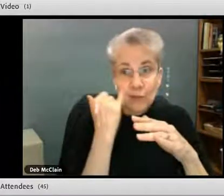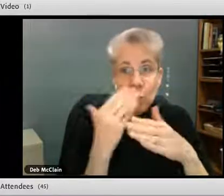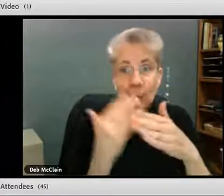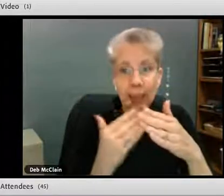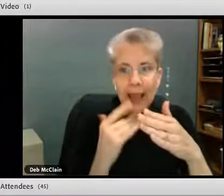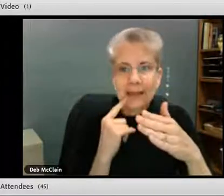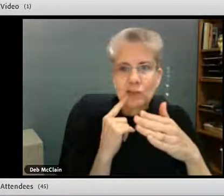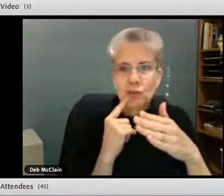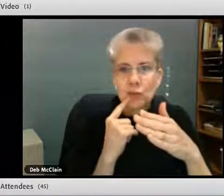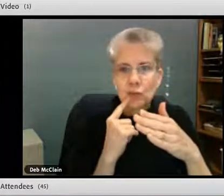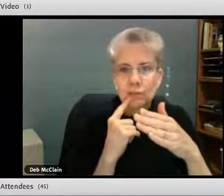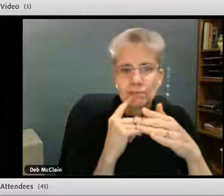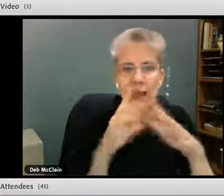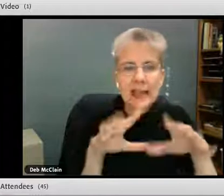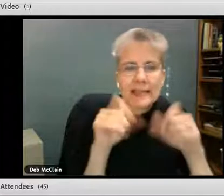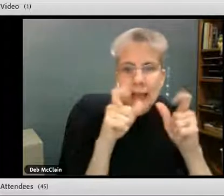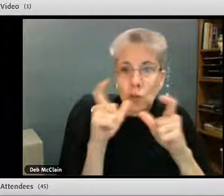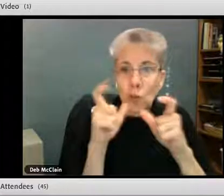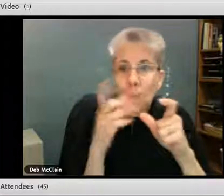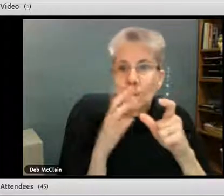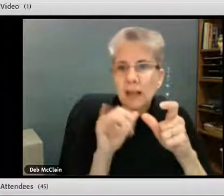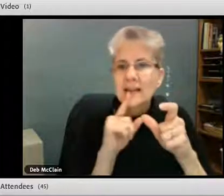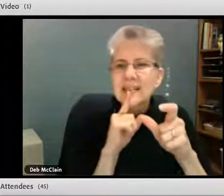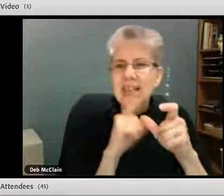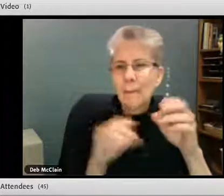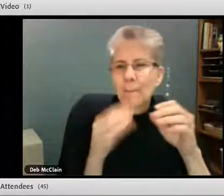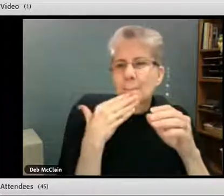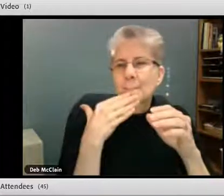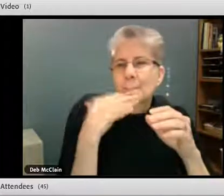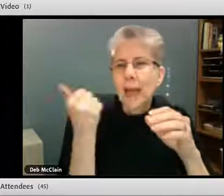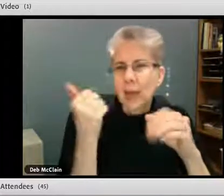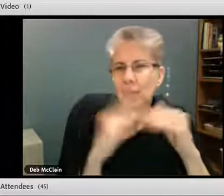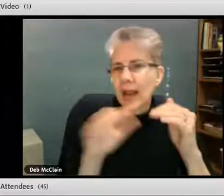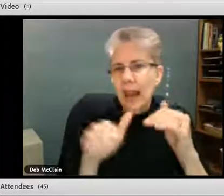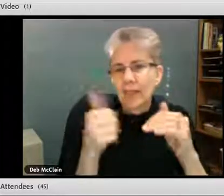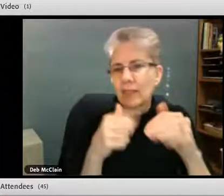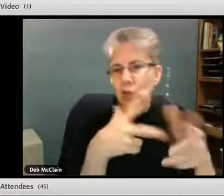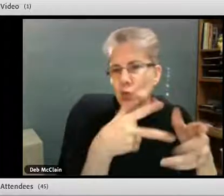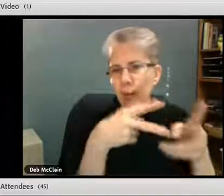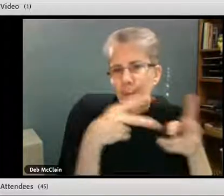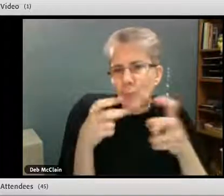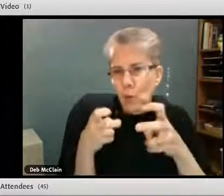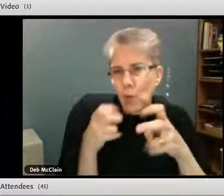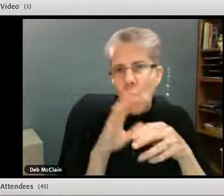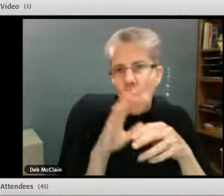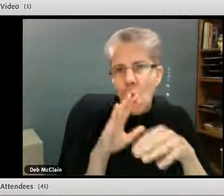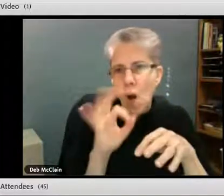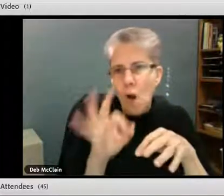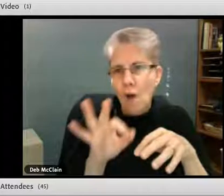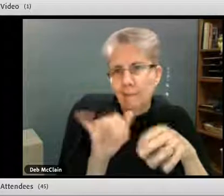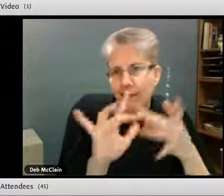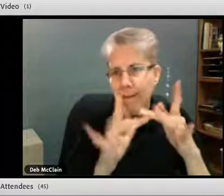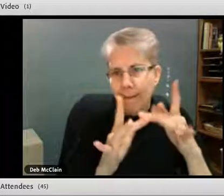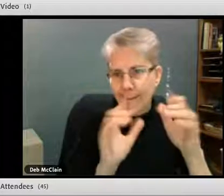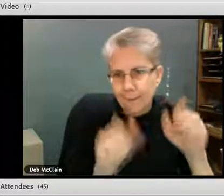because those are going to be more effective than anything that you can get in sort of stock photography.